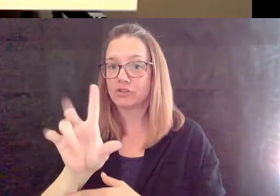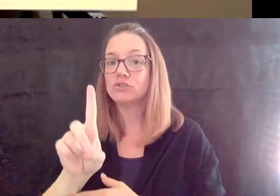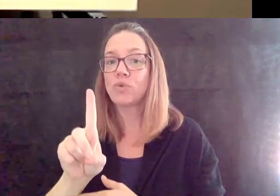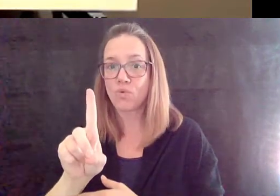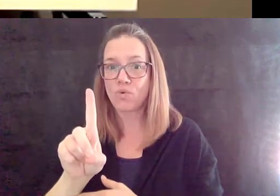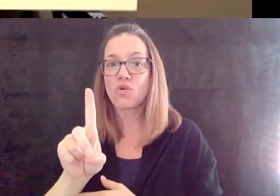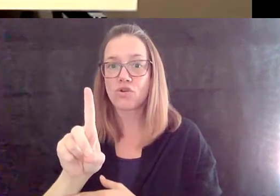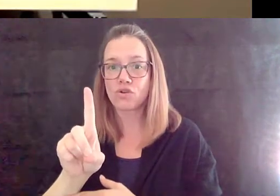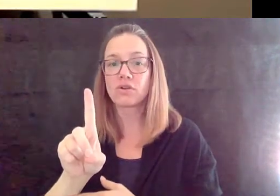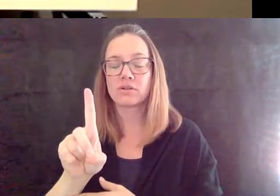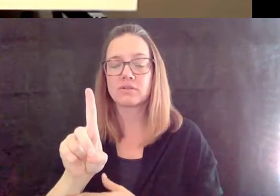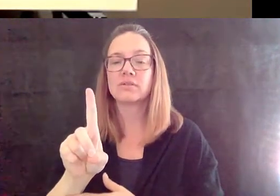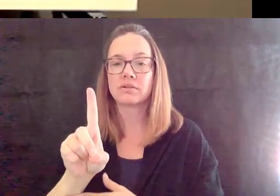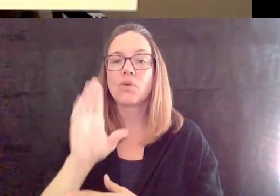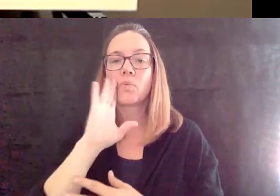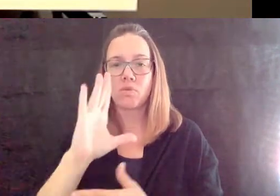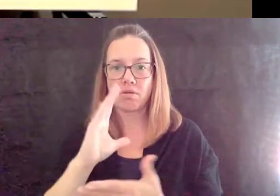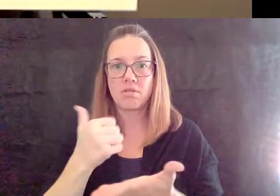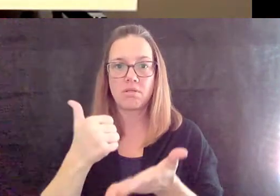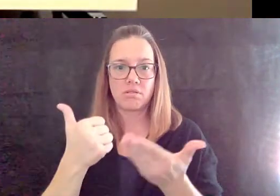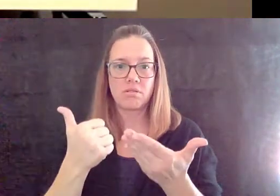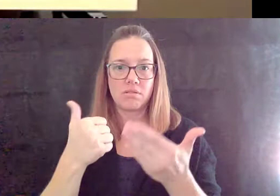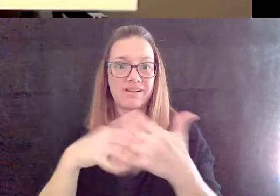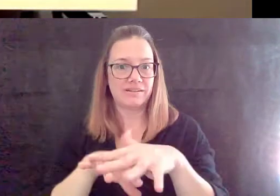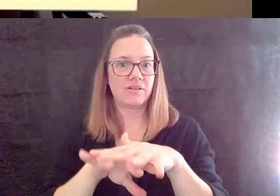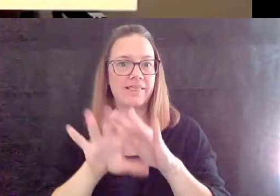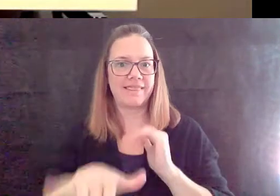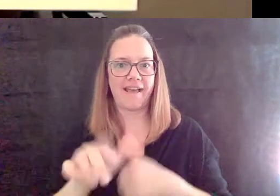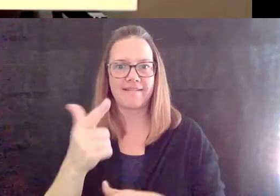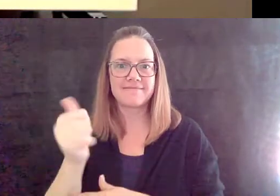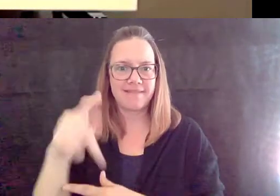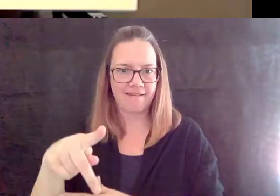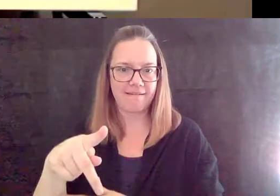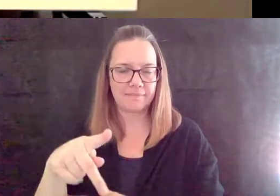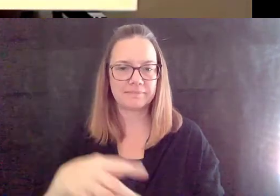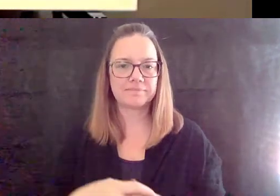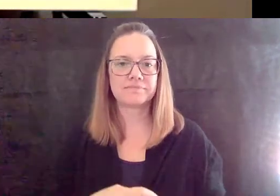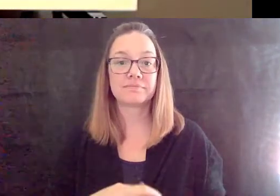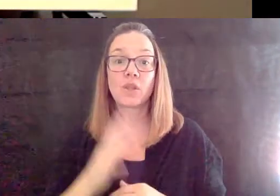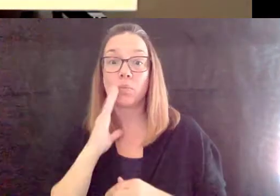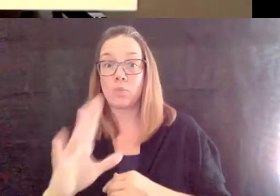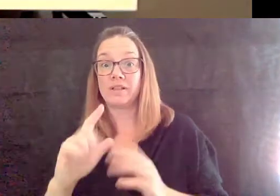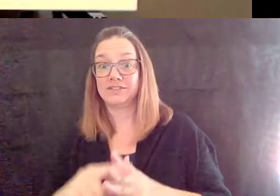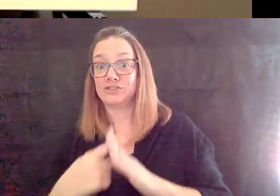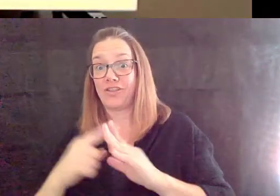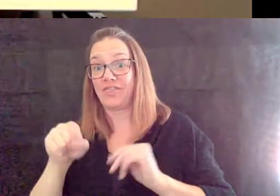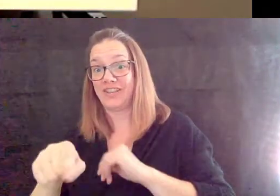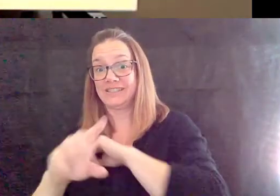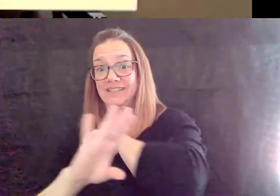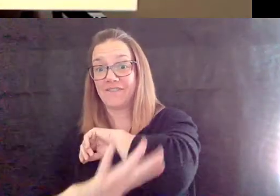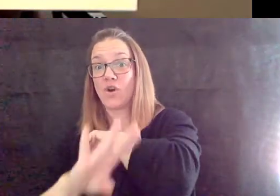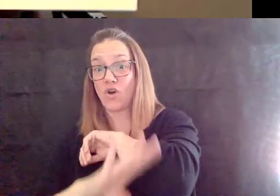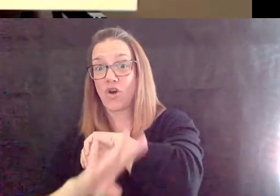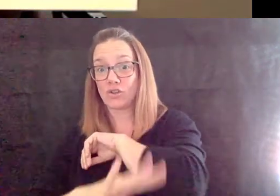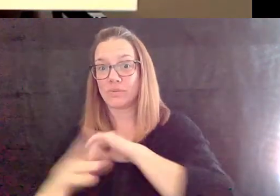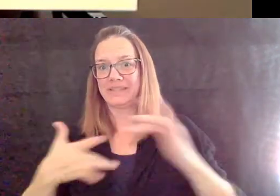And I'm excited to show it to you today. Because it's launching this fall. So with that, Ellie, can we put the slides back up?